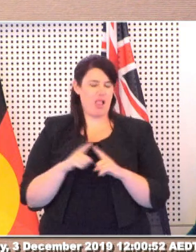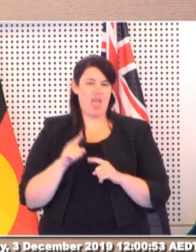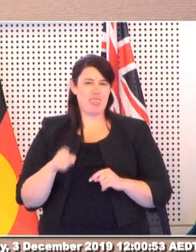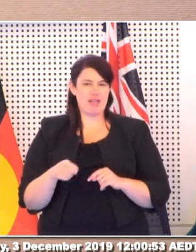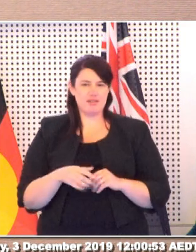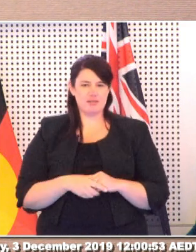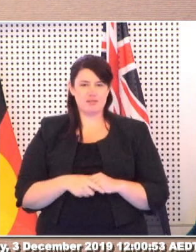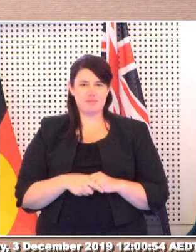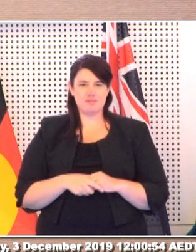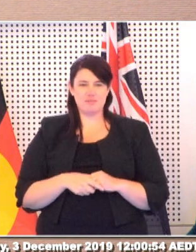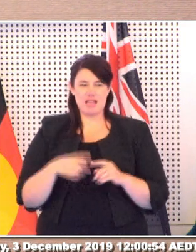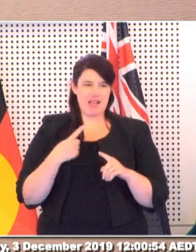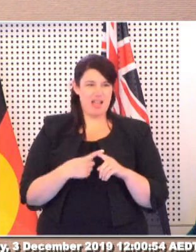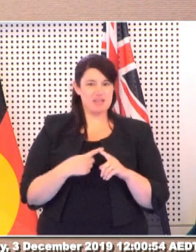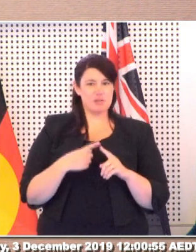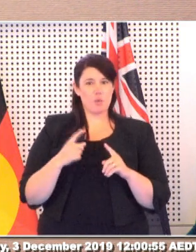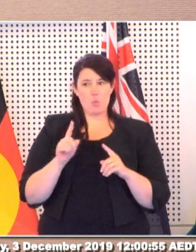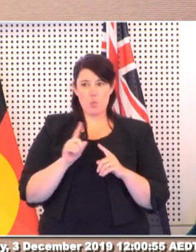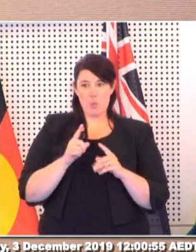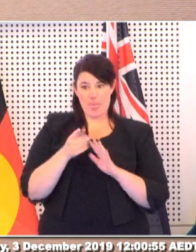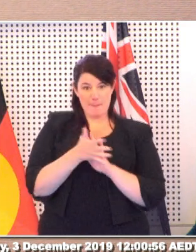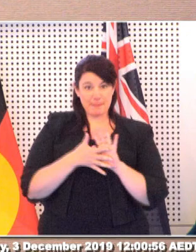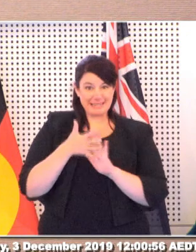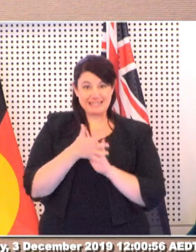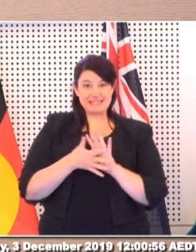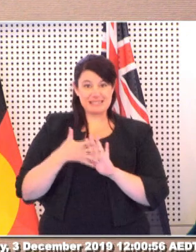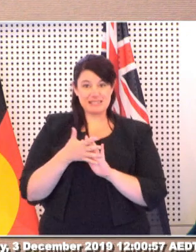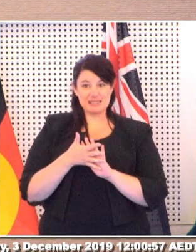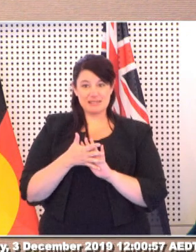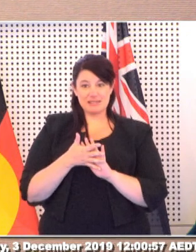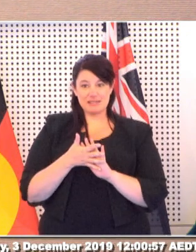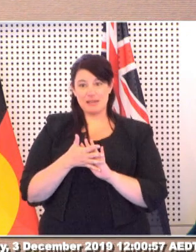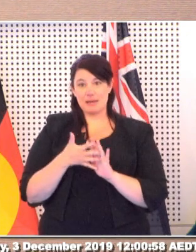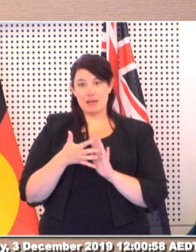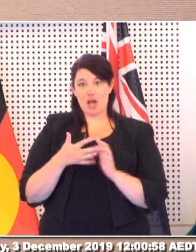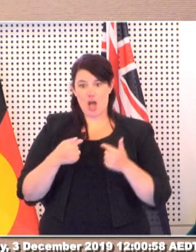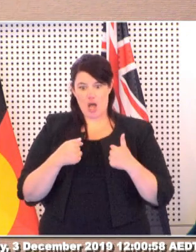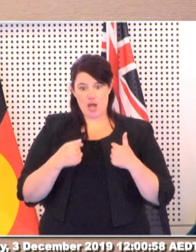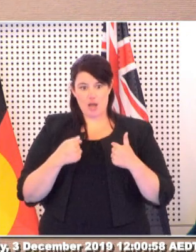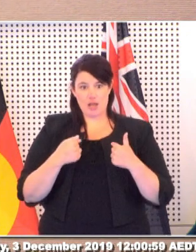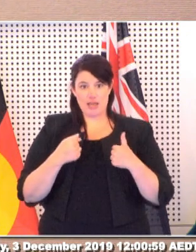Yes. And what it does, it keeps you safe from some levels of harassment